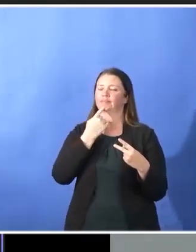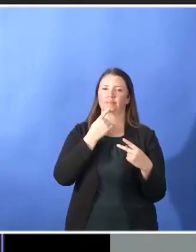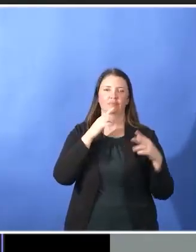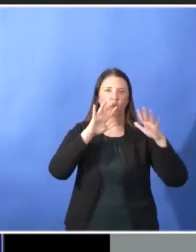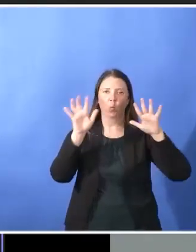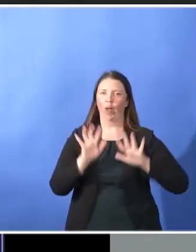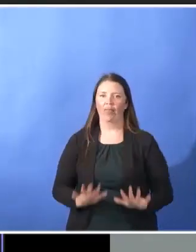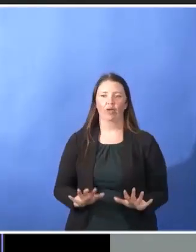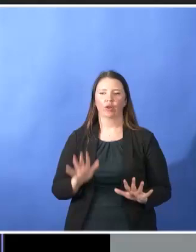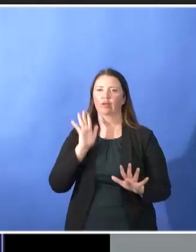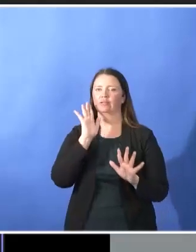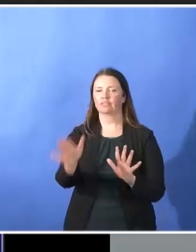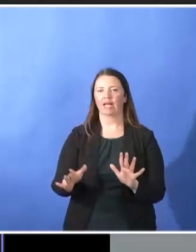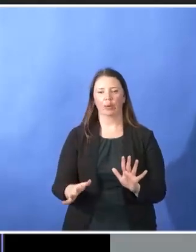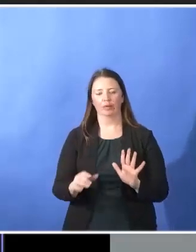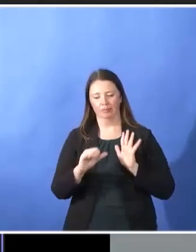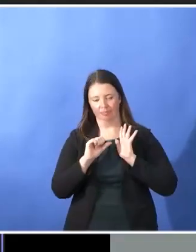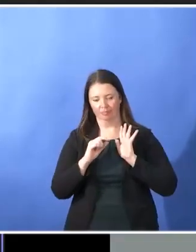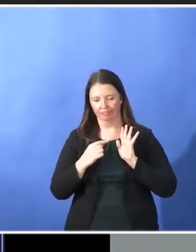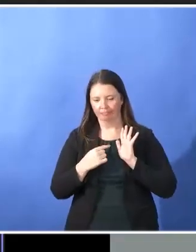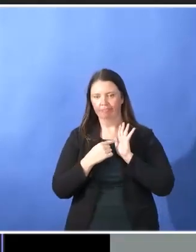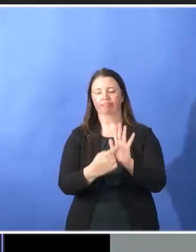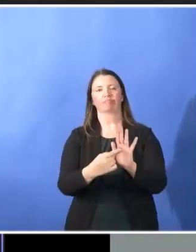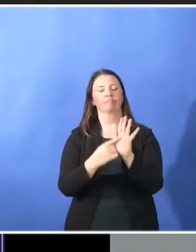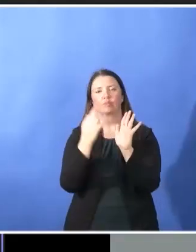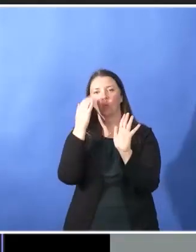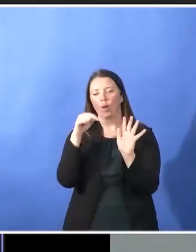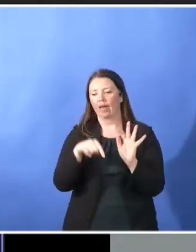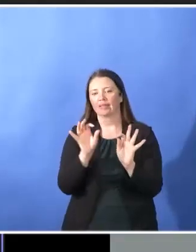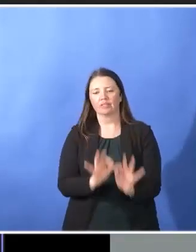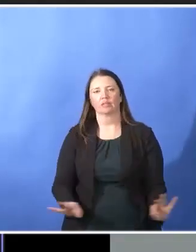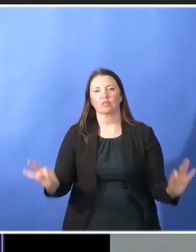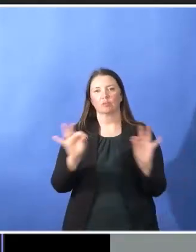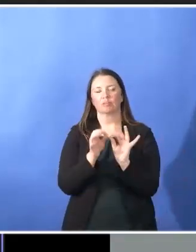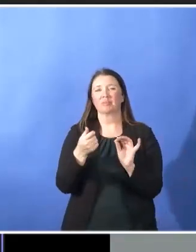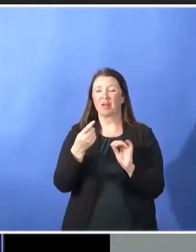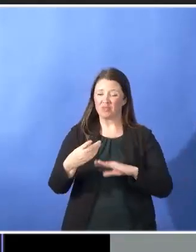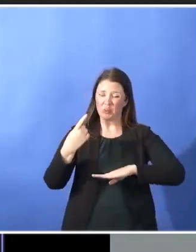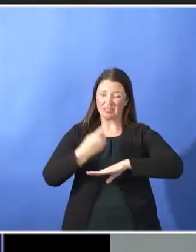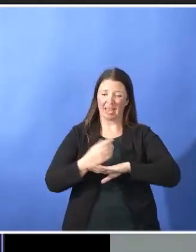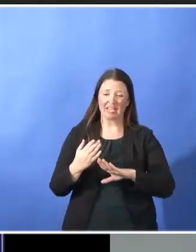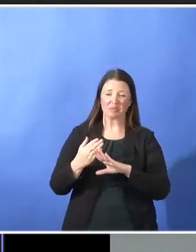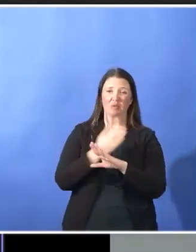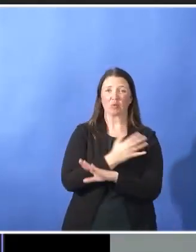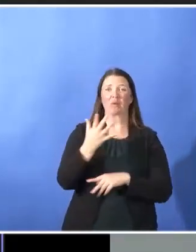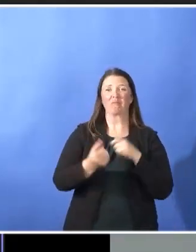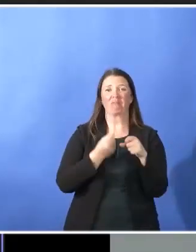TURN TO THAT ILLUSTRATES THE NEED FOR THIS.